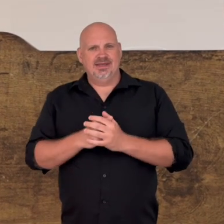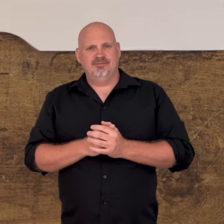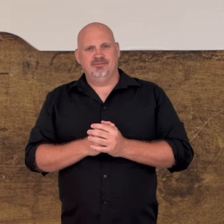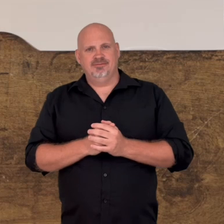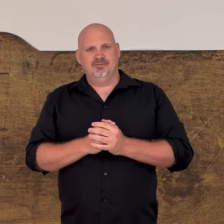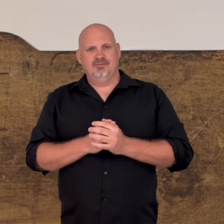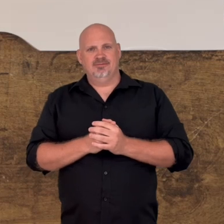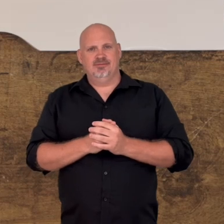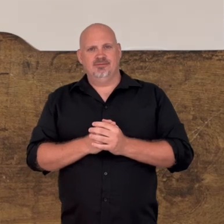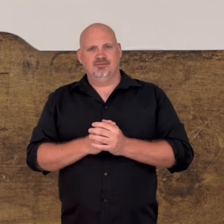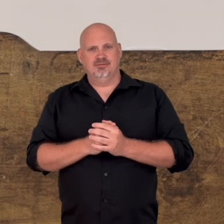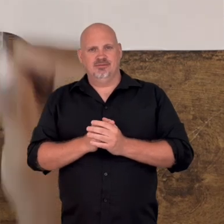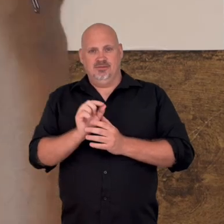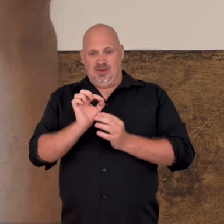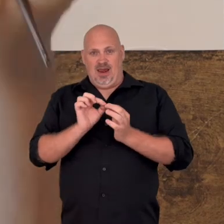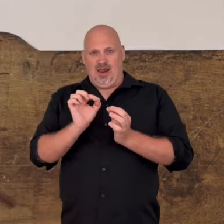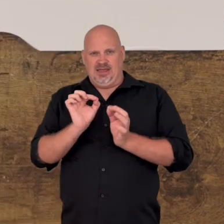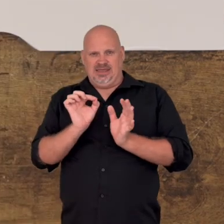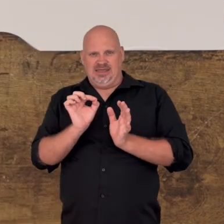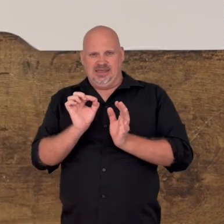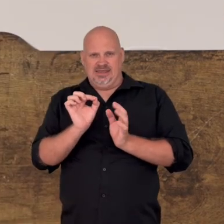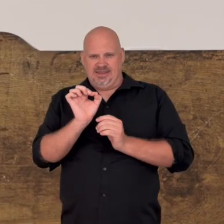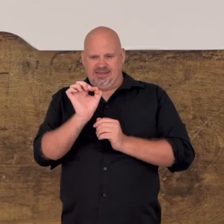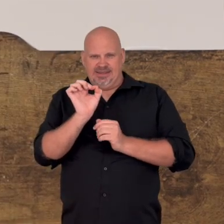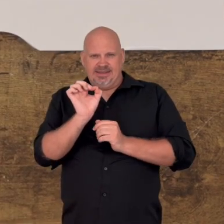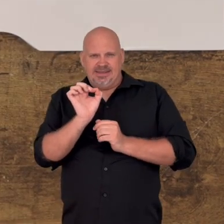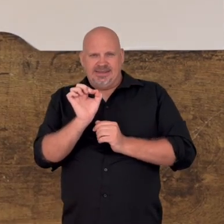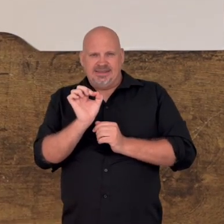we have to go follow I like to go from up to down